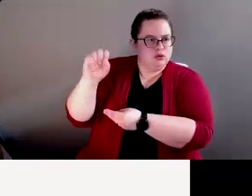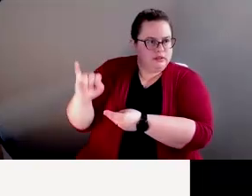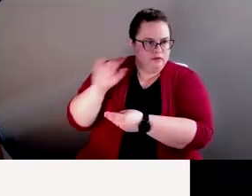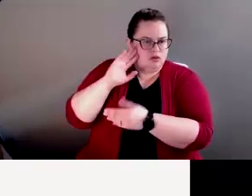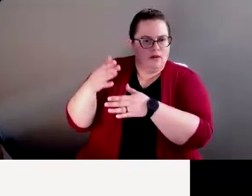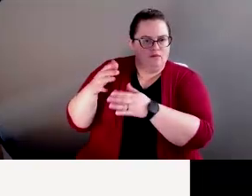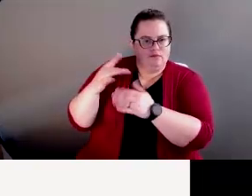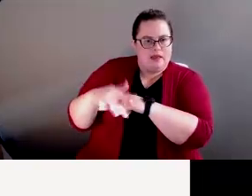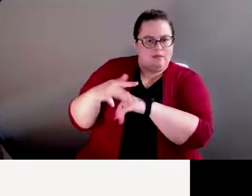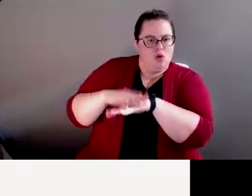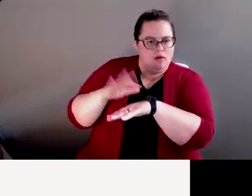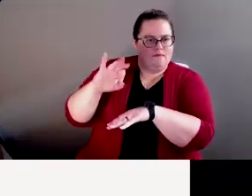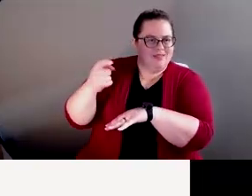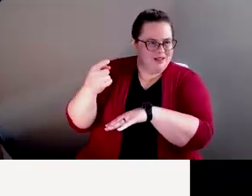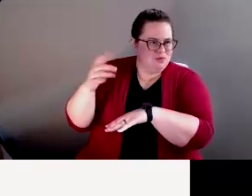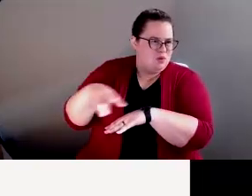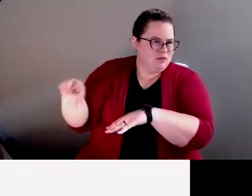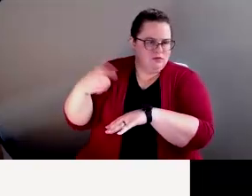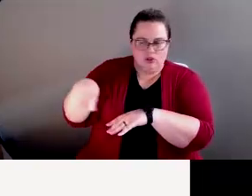as well too, for you to use as a resource.